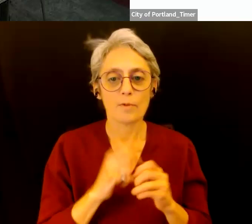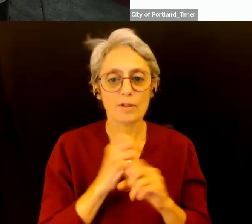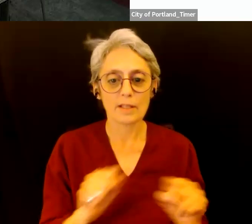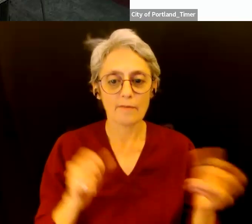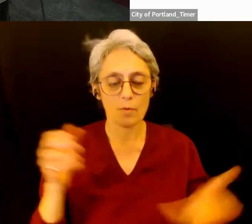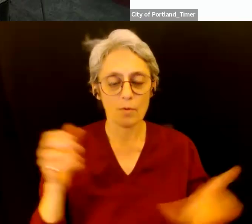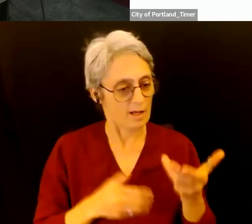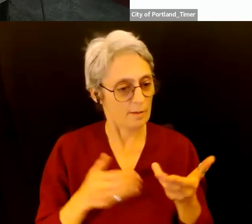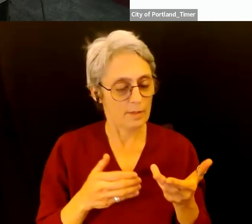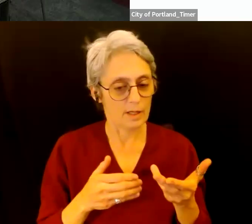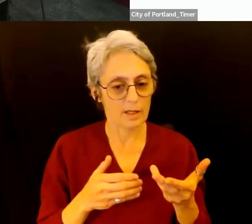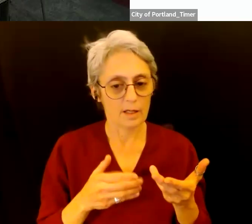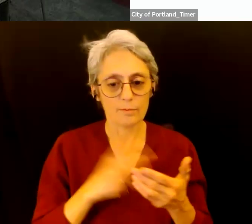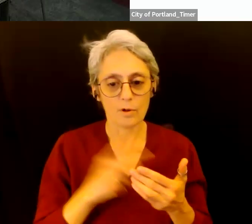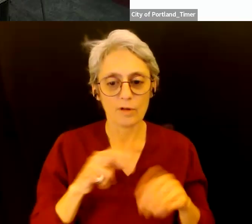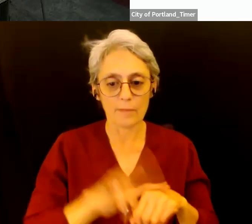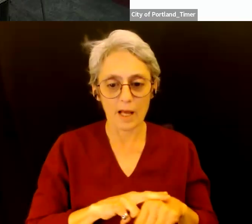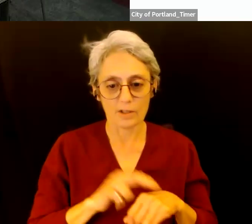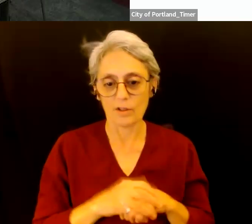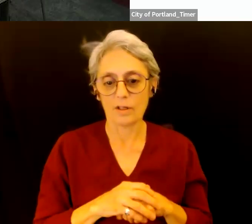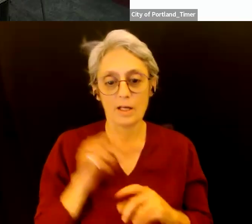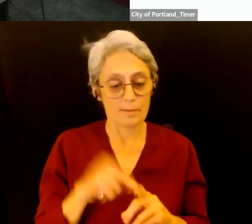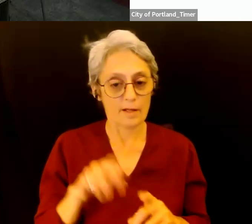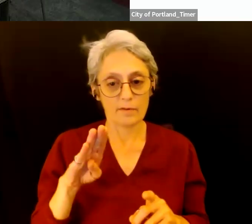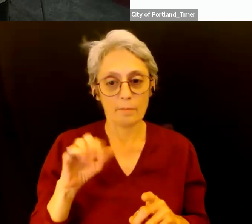It's especially for our BIPOC community members who may not feel this way otherwise.